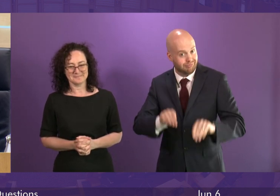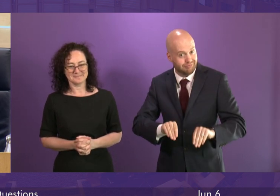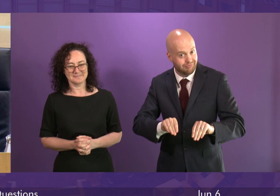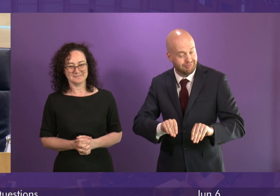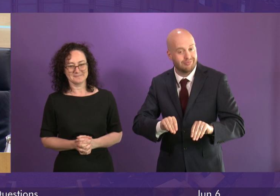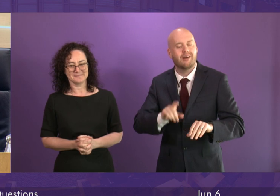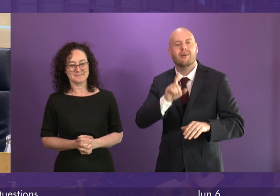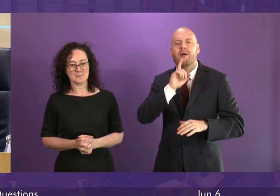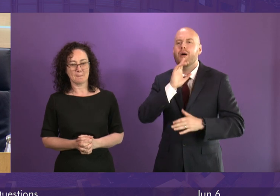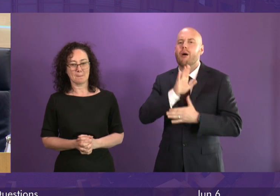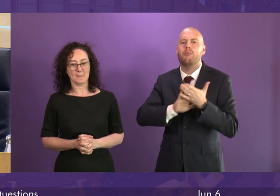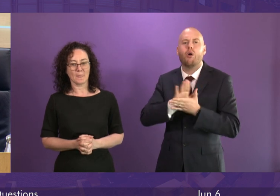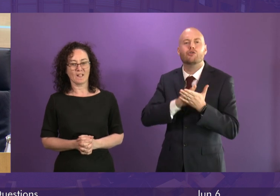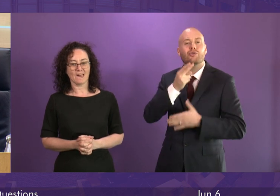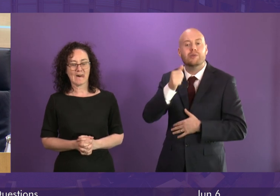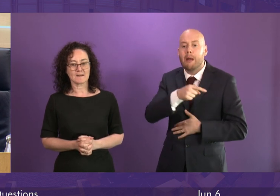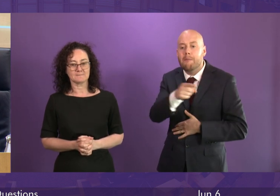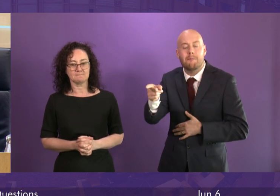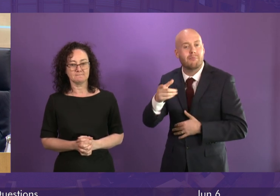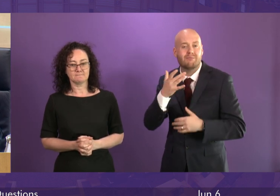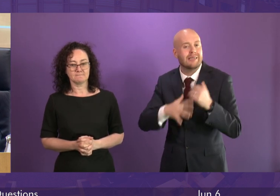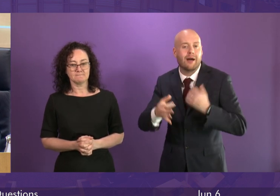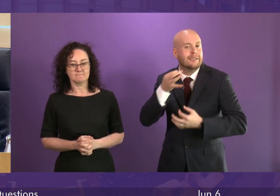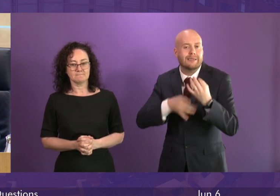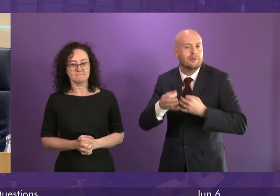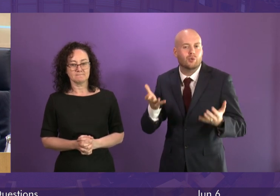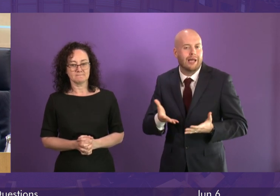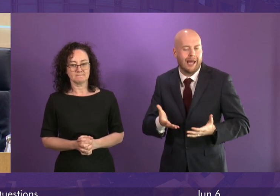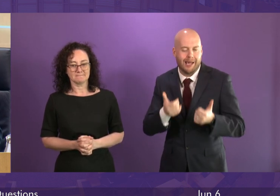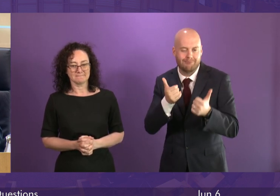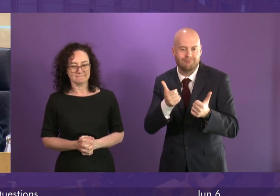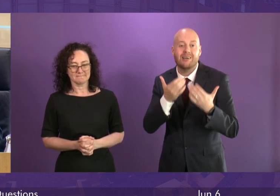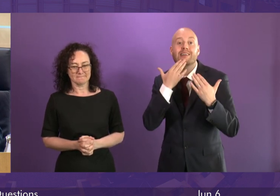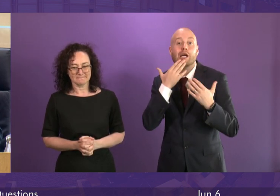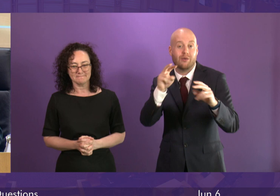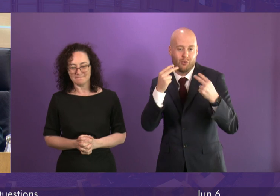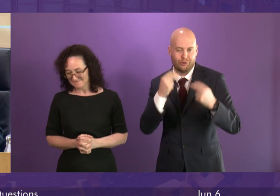number of members who did not get to ask a supplementary question. Before we move to